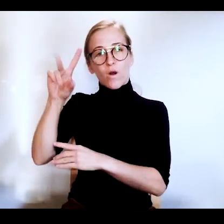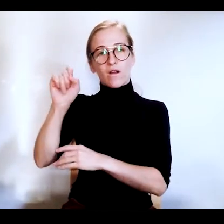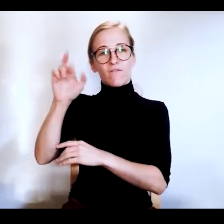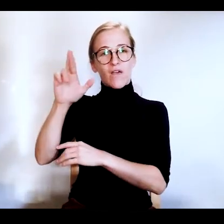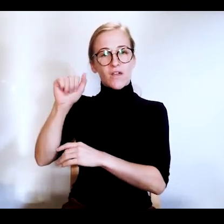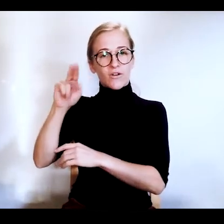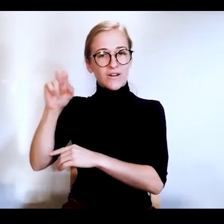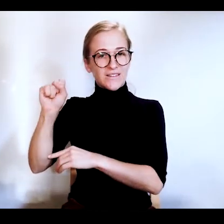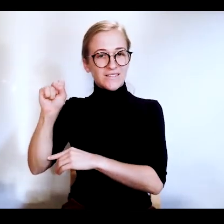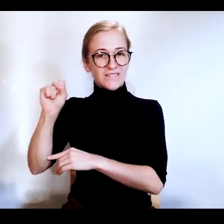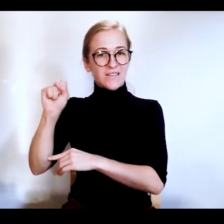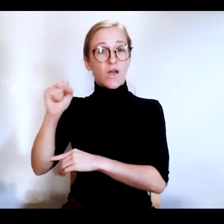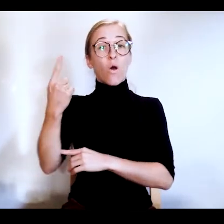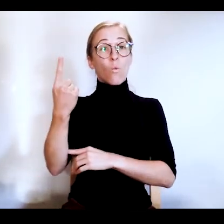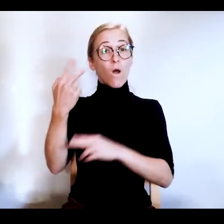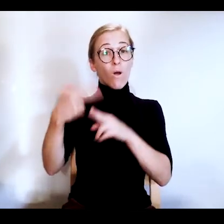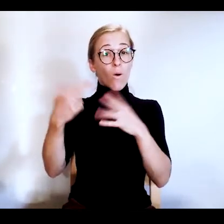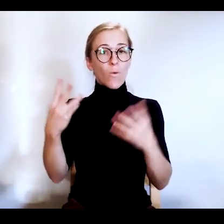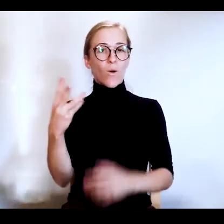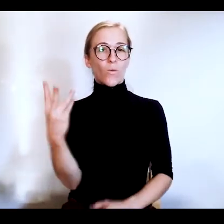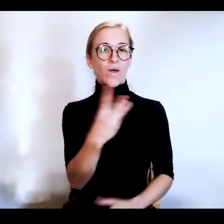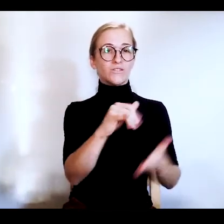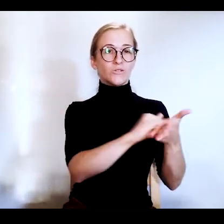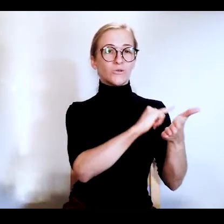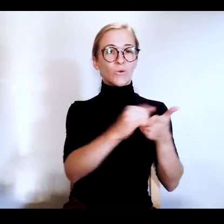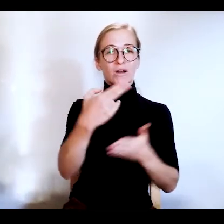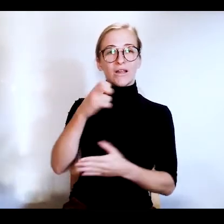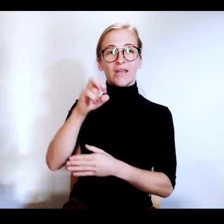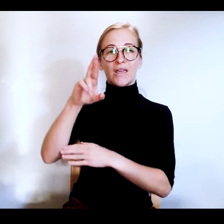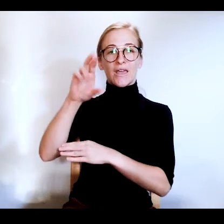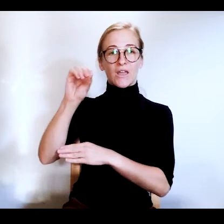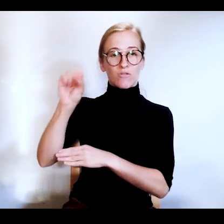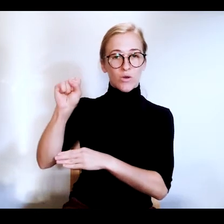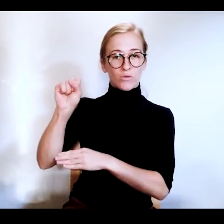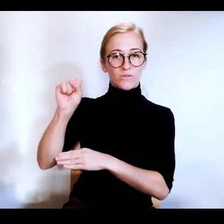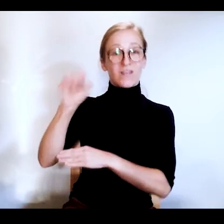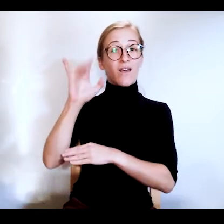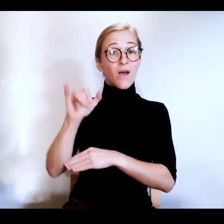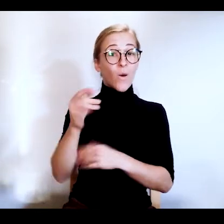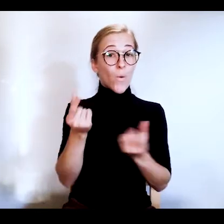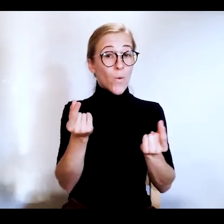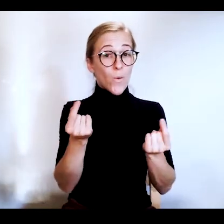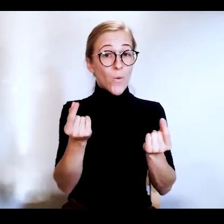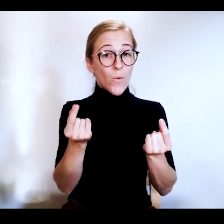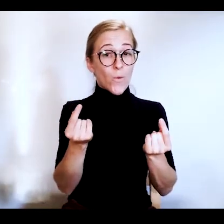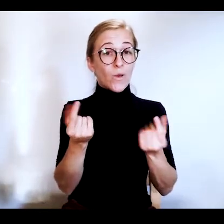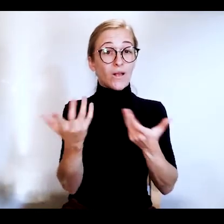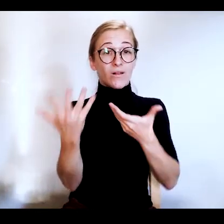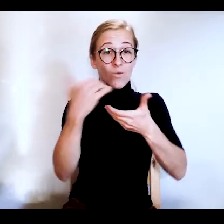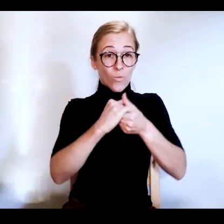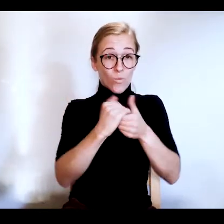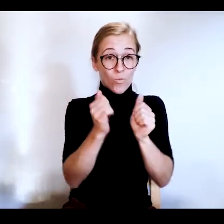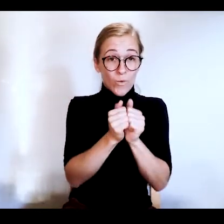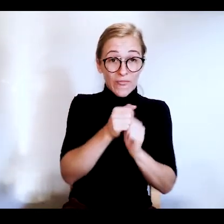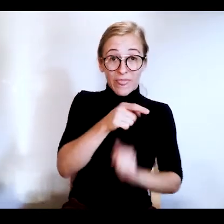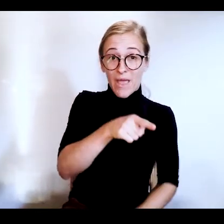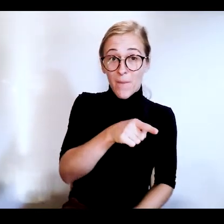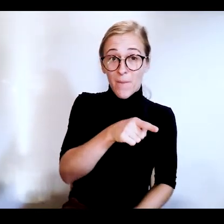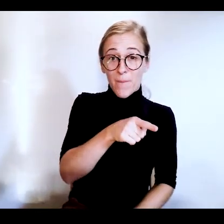One of them is called Western New York Heroes. Western New York Heroes, in collaboration with them,